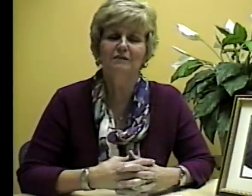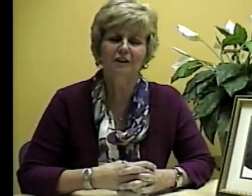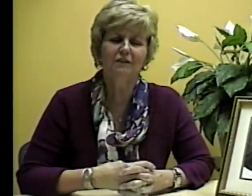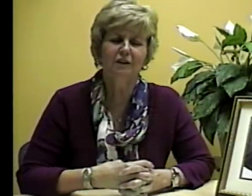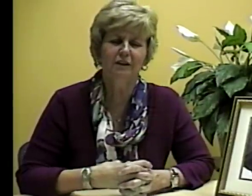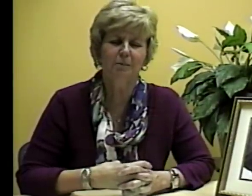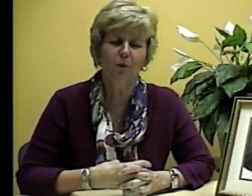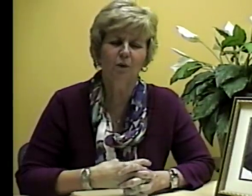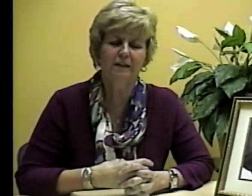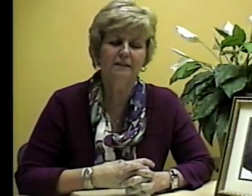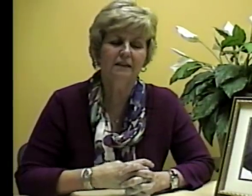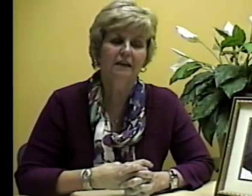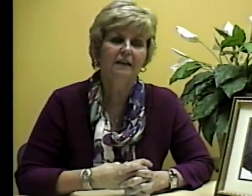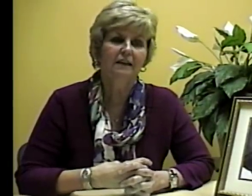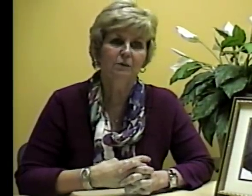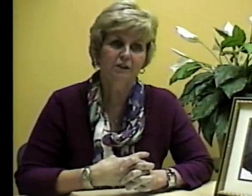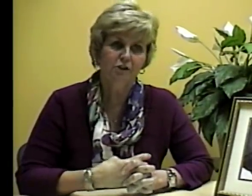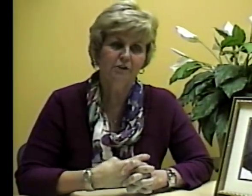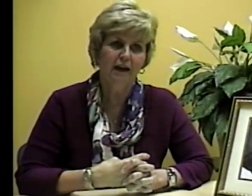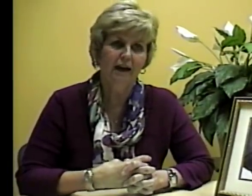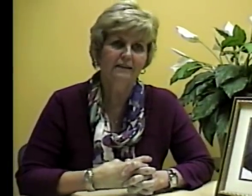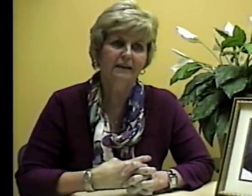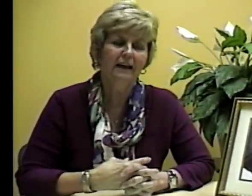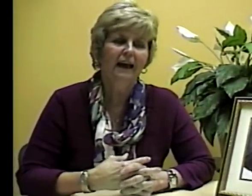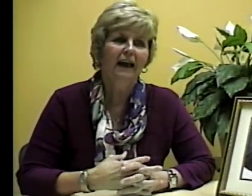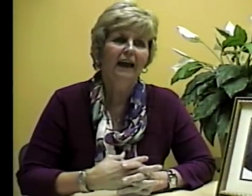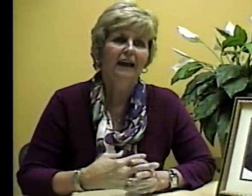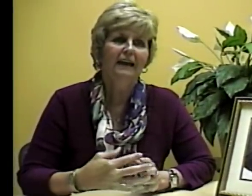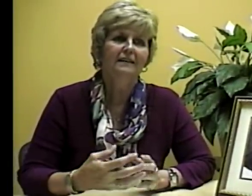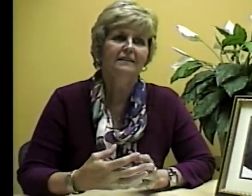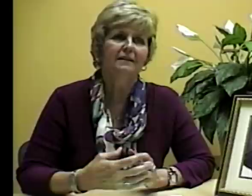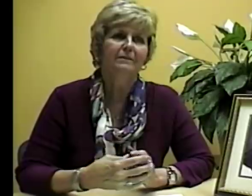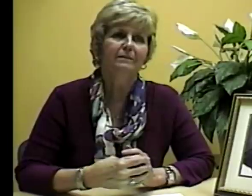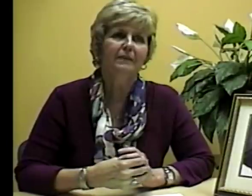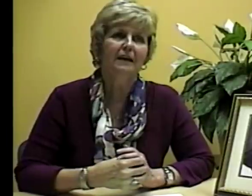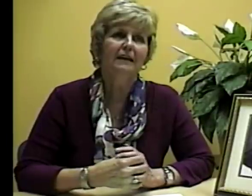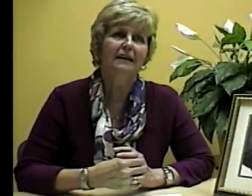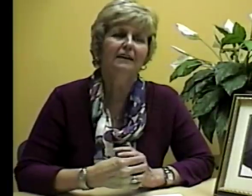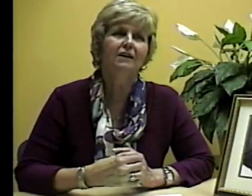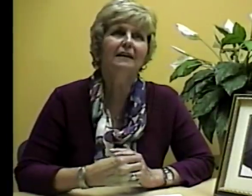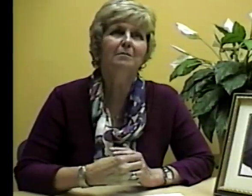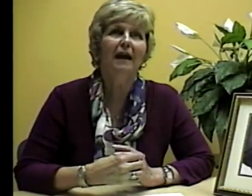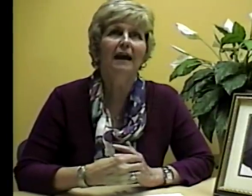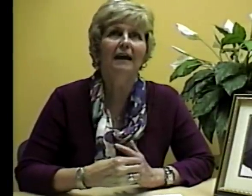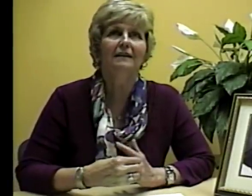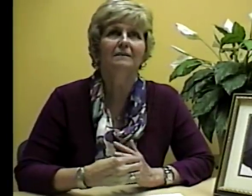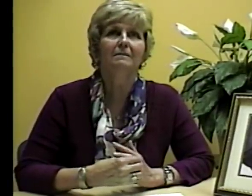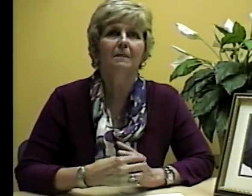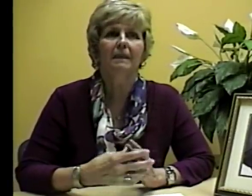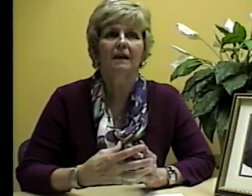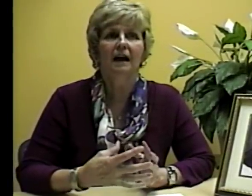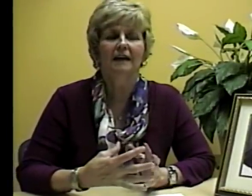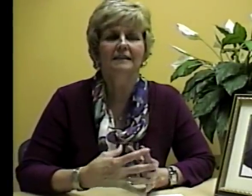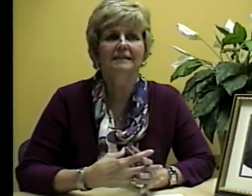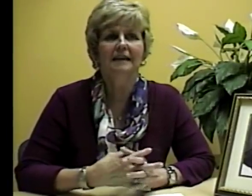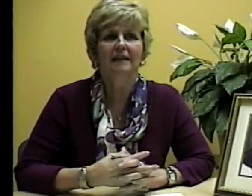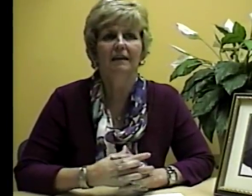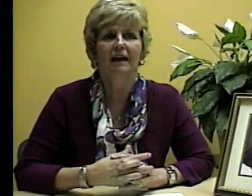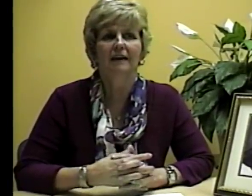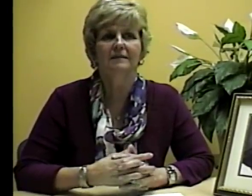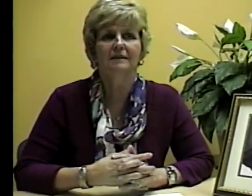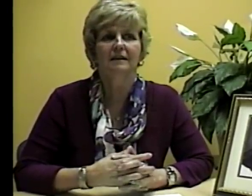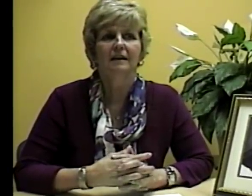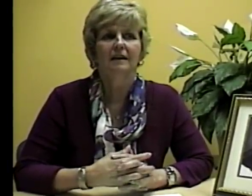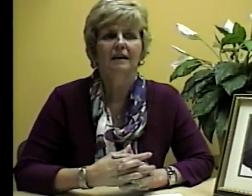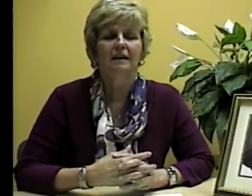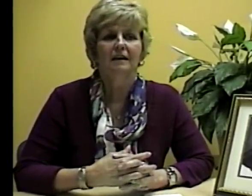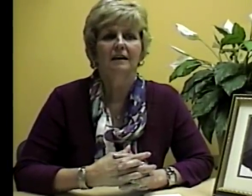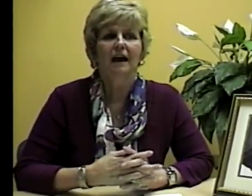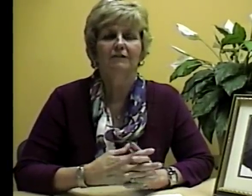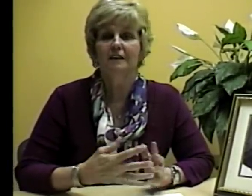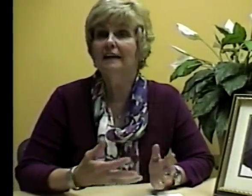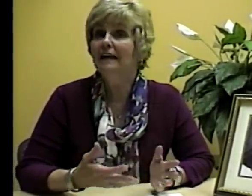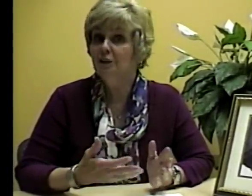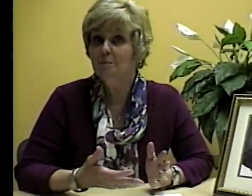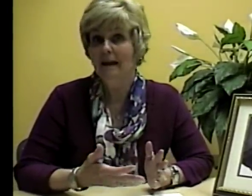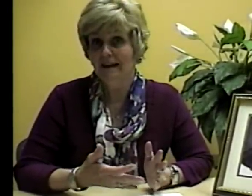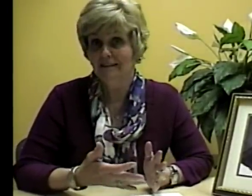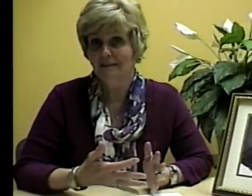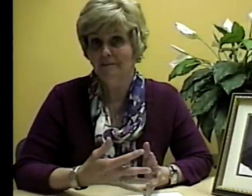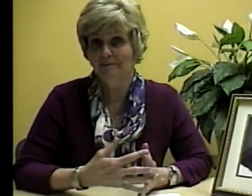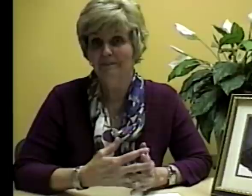was very, very important that we do that. Looking back, I can say that I feel like I